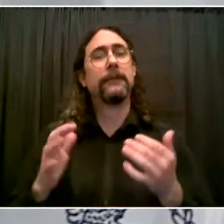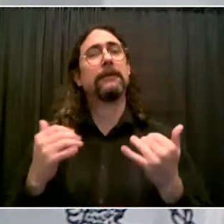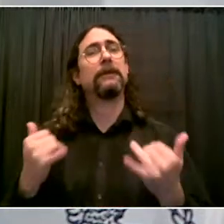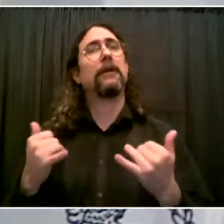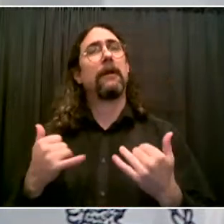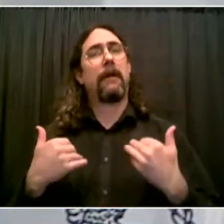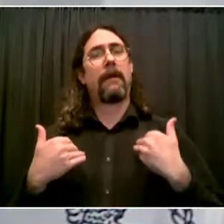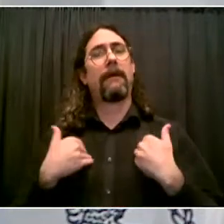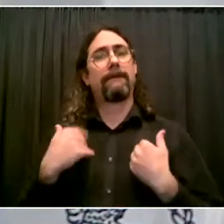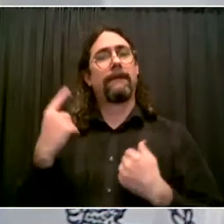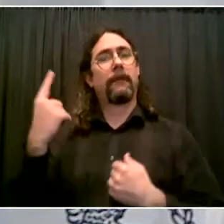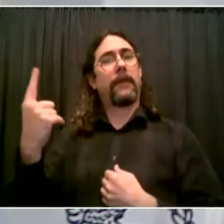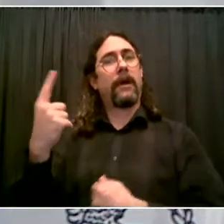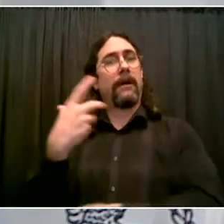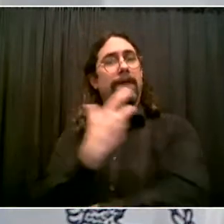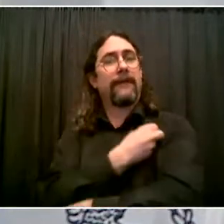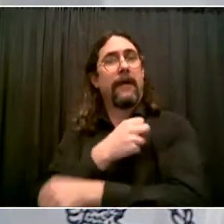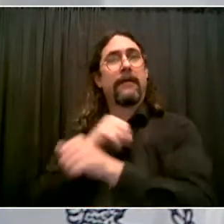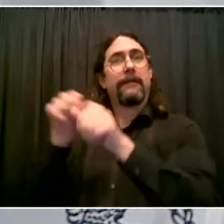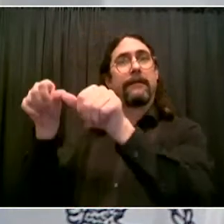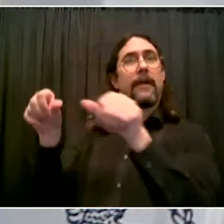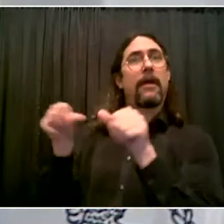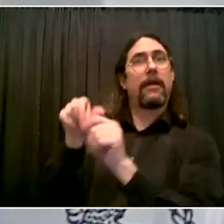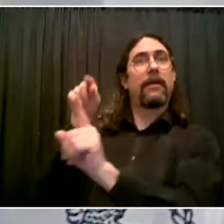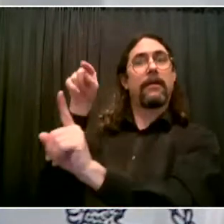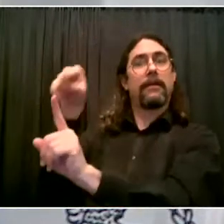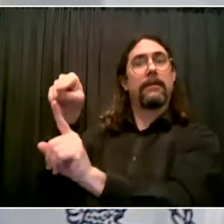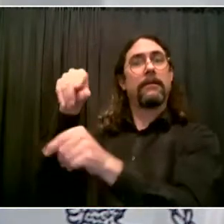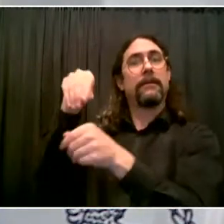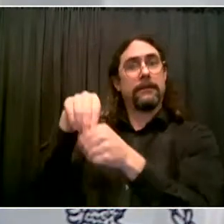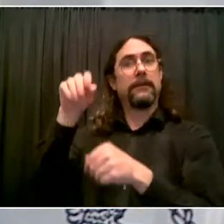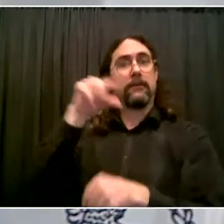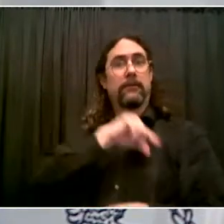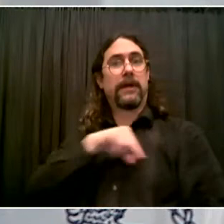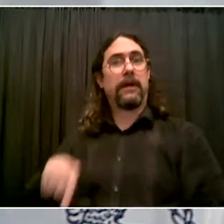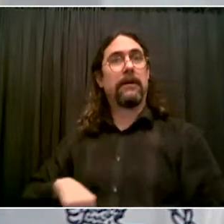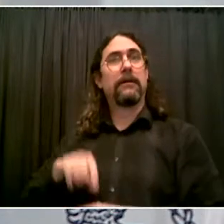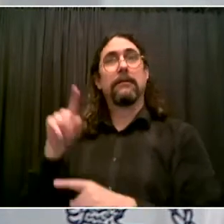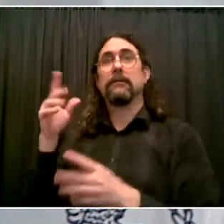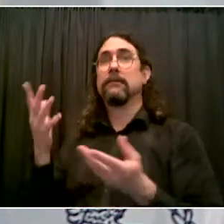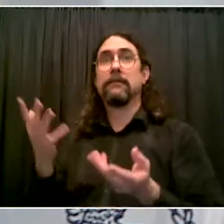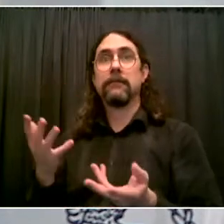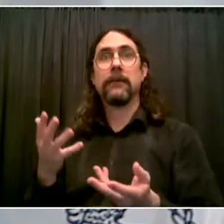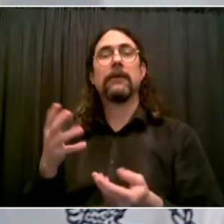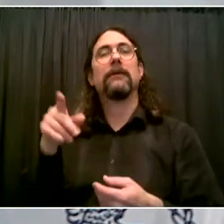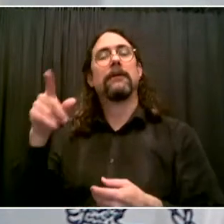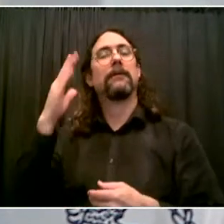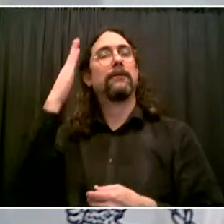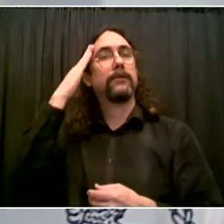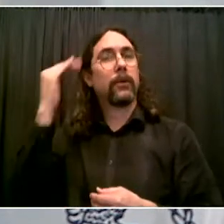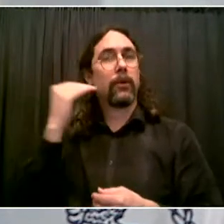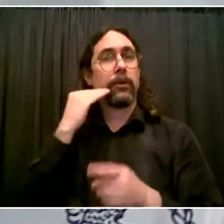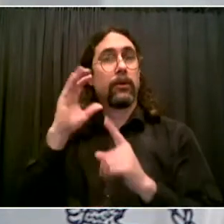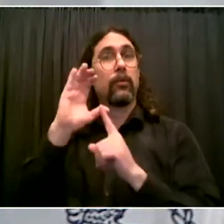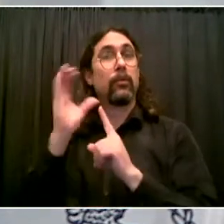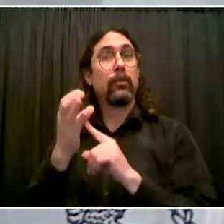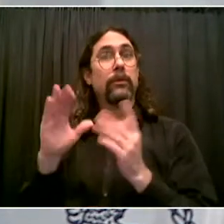VACCINATION CITED COMMUNITY KOREAN COMMUNITY SERVICES CENTER IN NORTHEAST